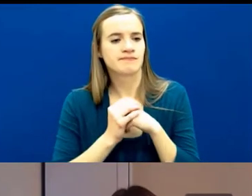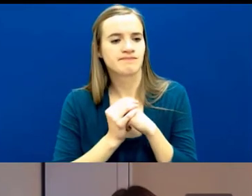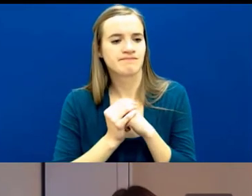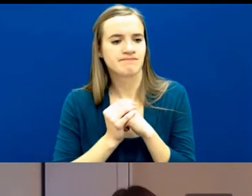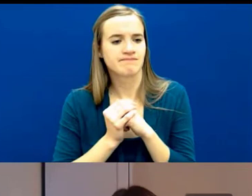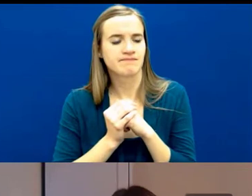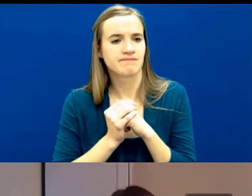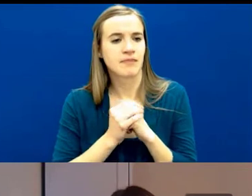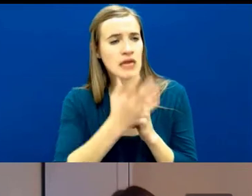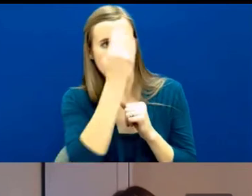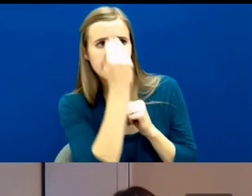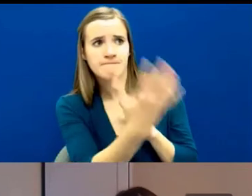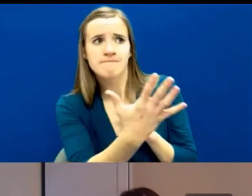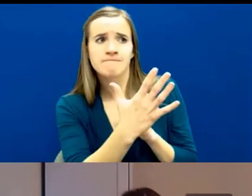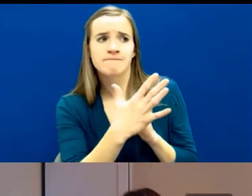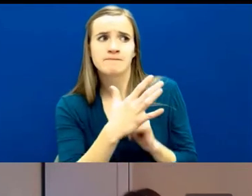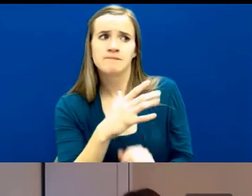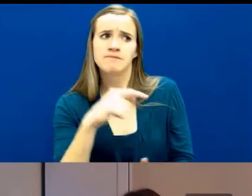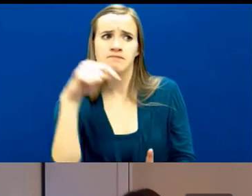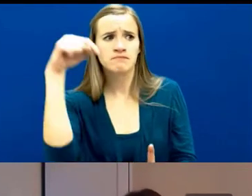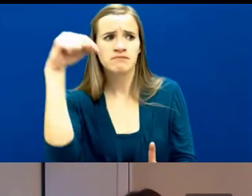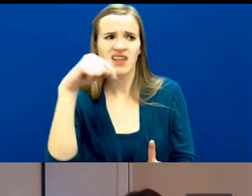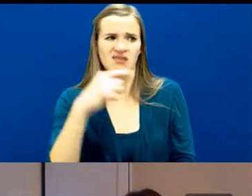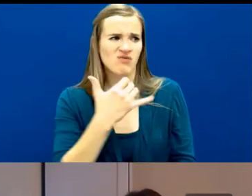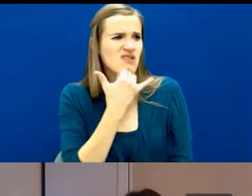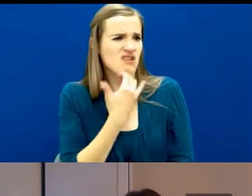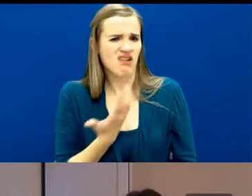know, we told him, you know, that this, this is wrong, this is actually